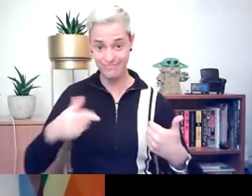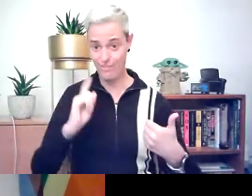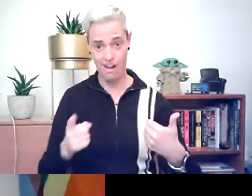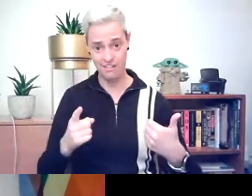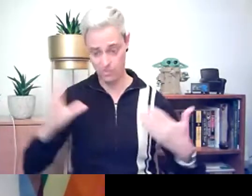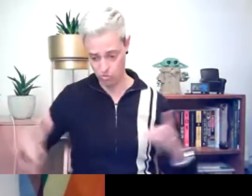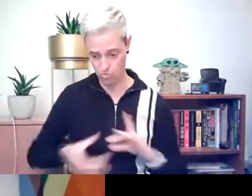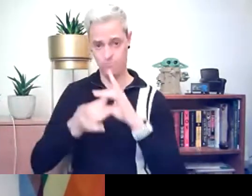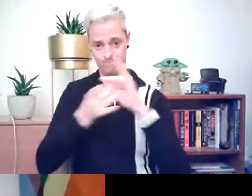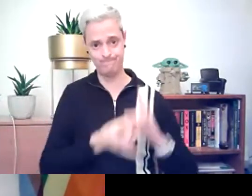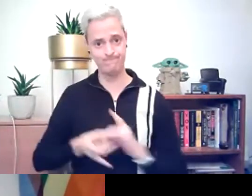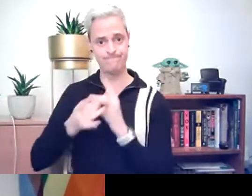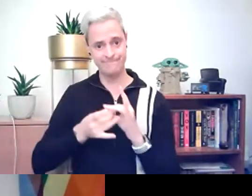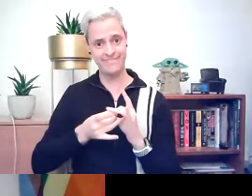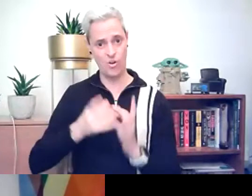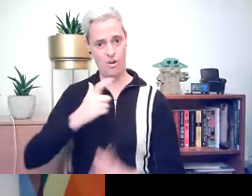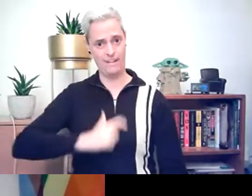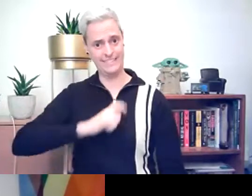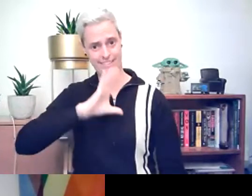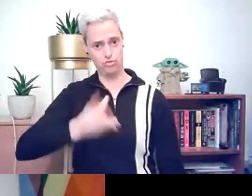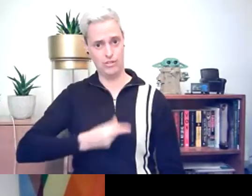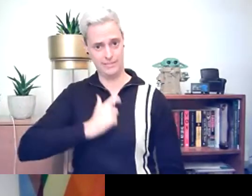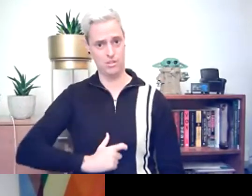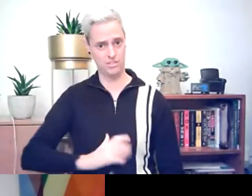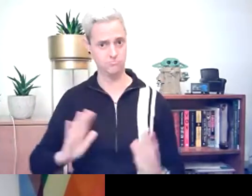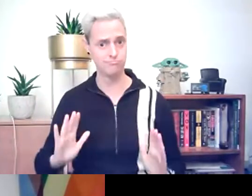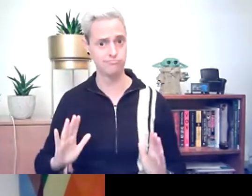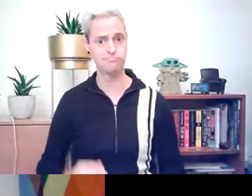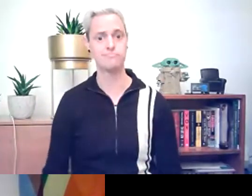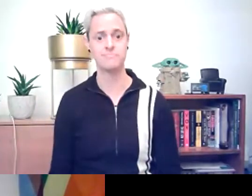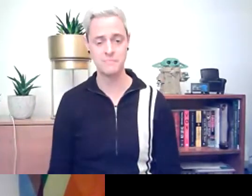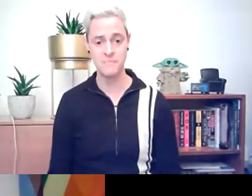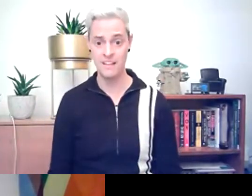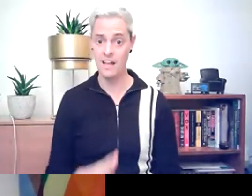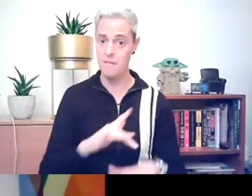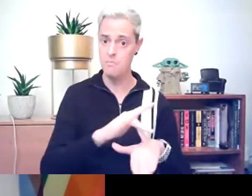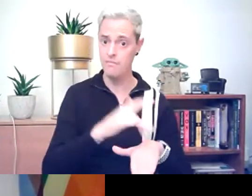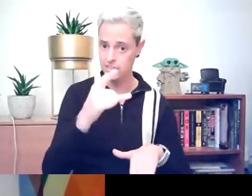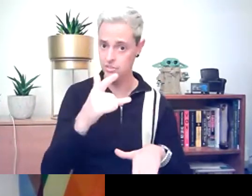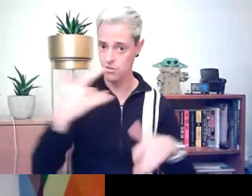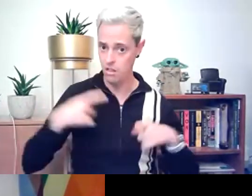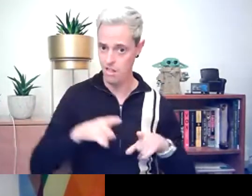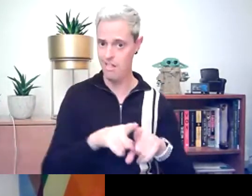18:12:19 Yeah, sure. So we, it's an organization that we set up to 18:12:25 that hosted hosted retreats primarily like weekend long retreats and each retreat